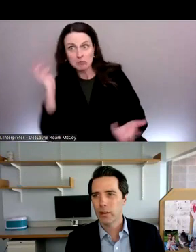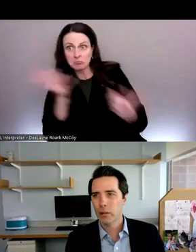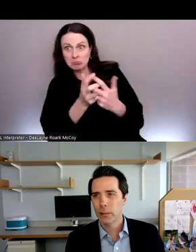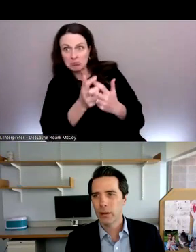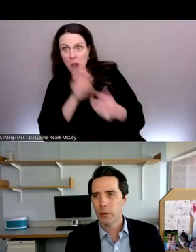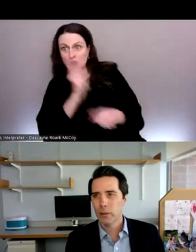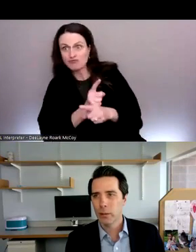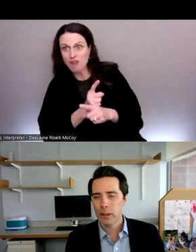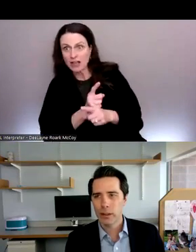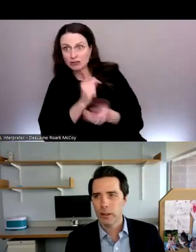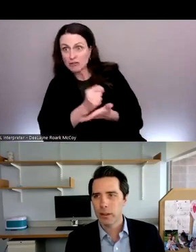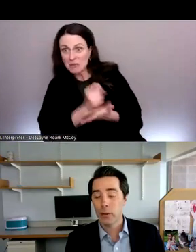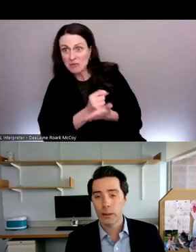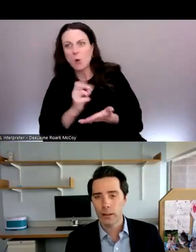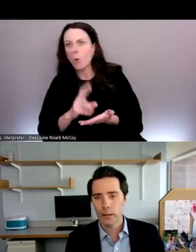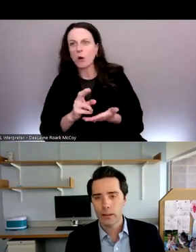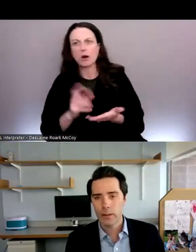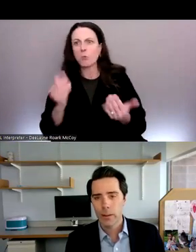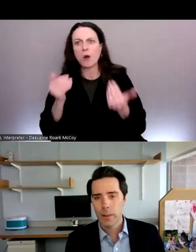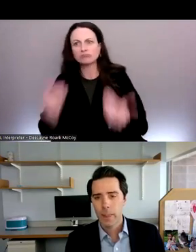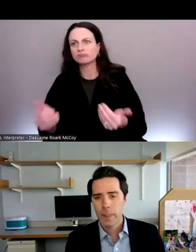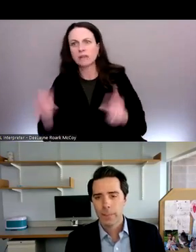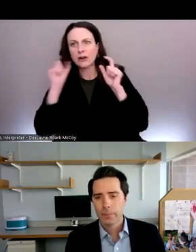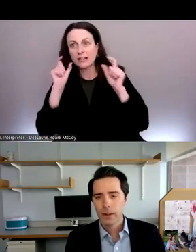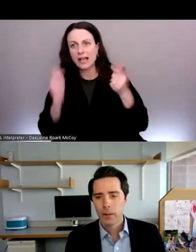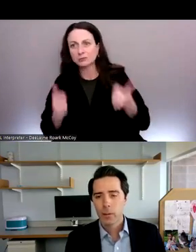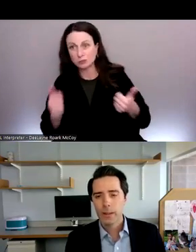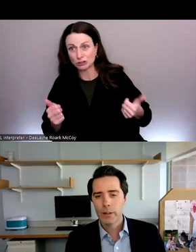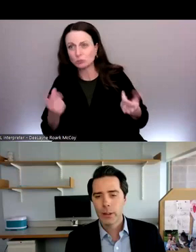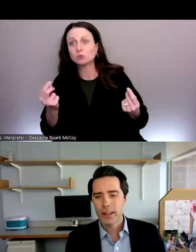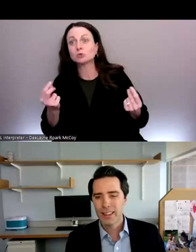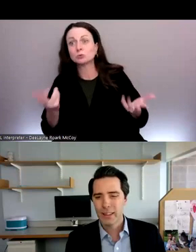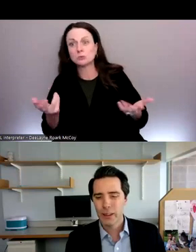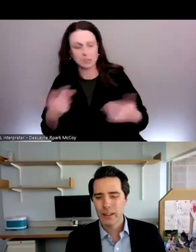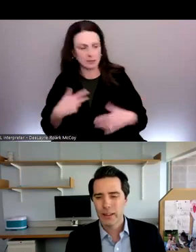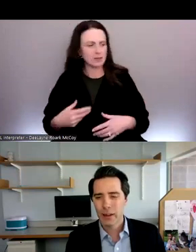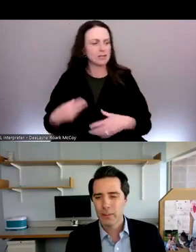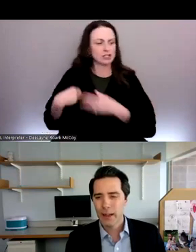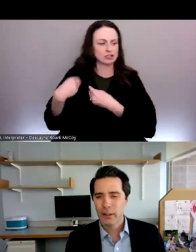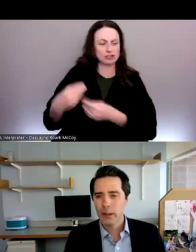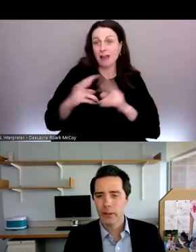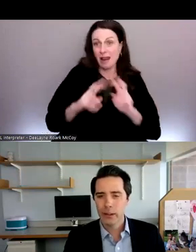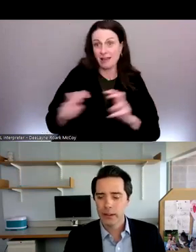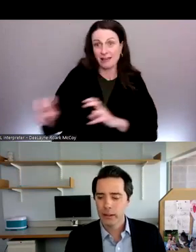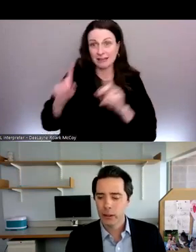treatment or whether they wanted to continue with hearing aids well we did genetic testing we